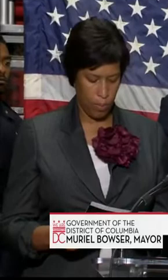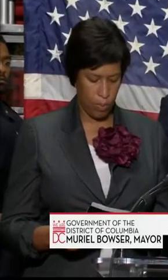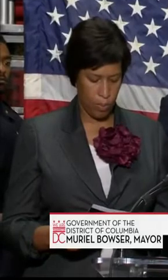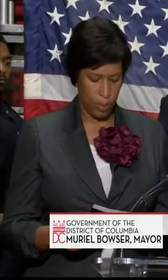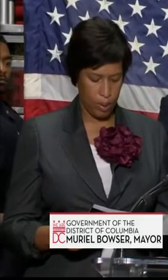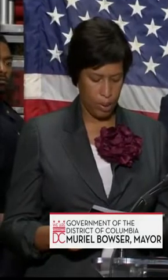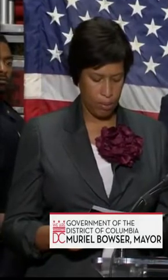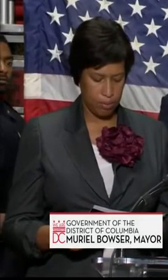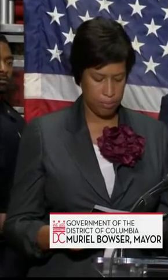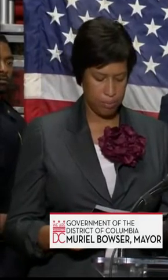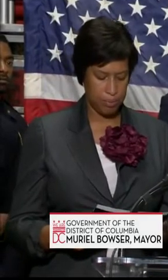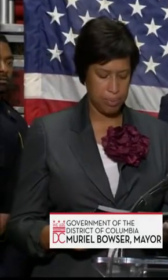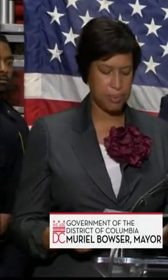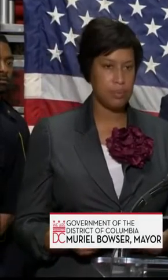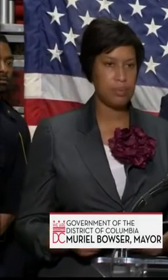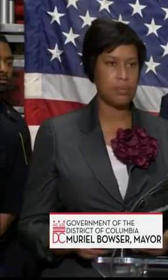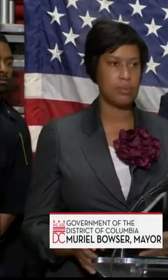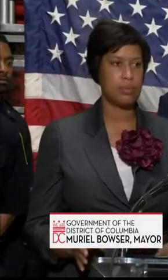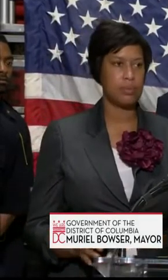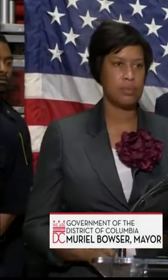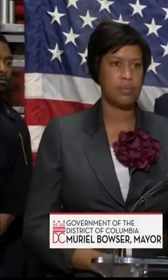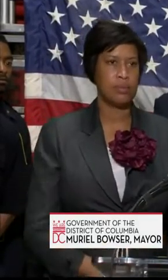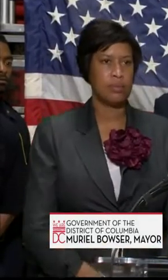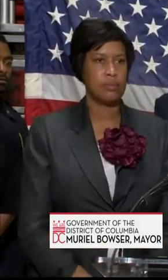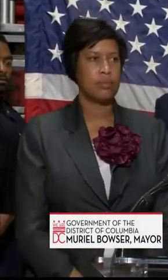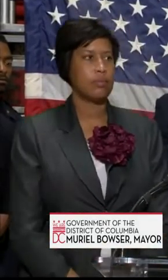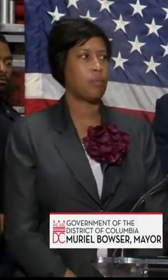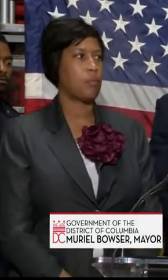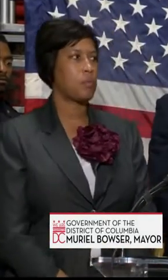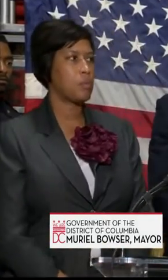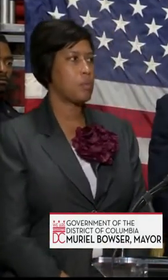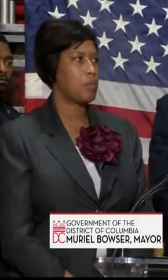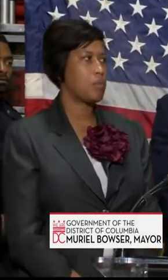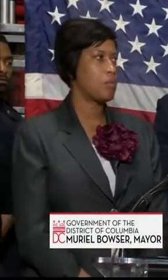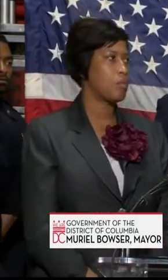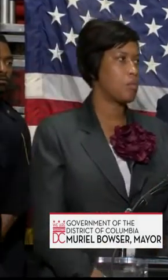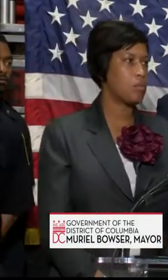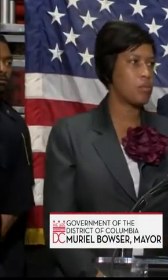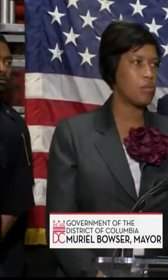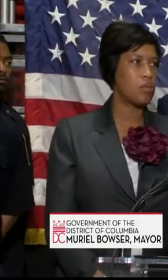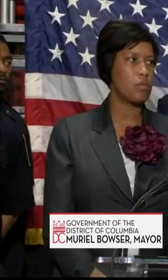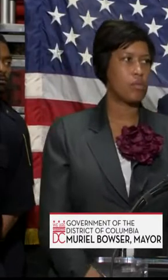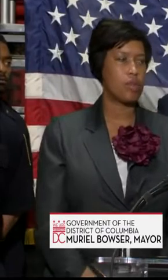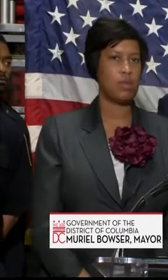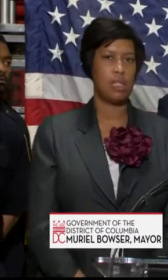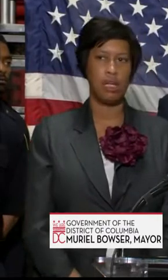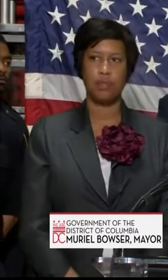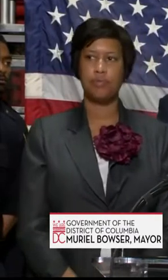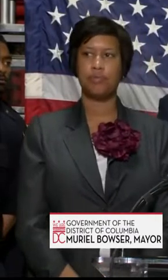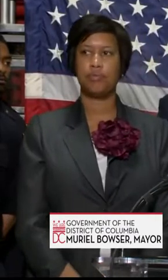AND THANK THE VICTIMS WHO GAVE THEIR LIVES IN THE TERRORIST ATTACK ALTHOUGH THEY DIDN'T REALLY GIVE THEIR LIVES ALL THEY